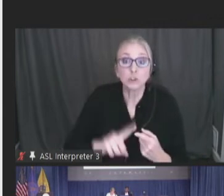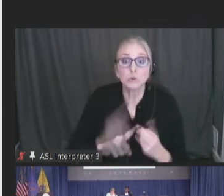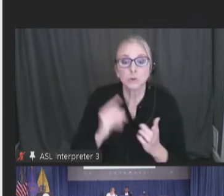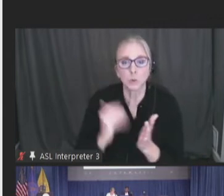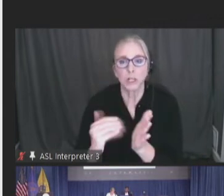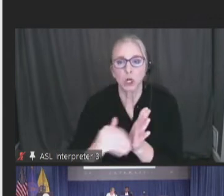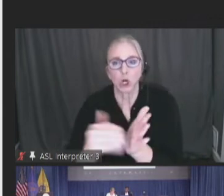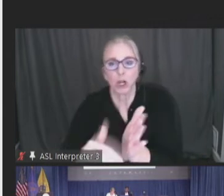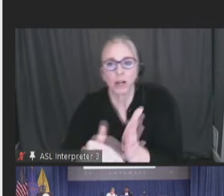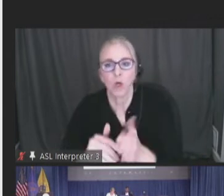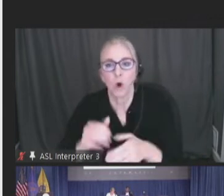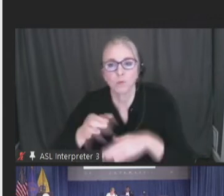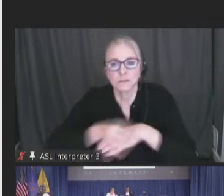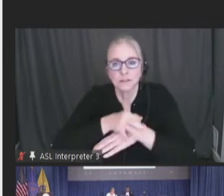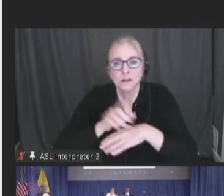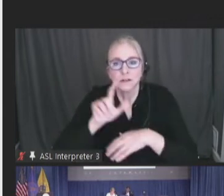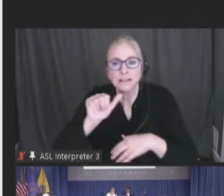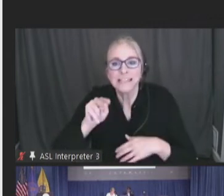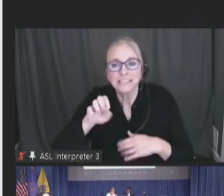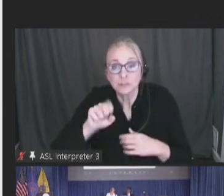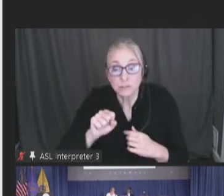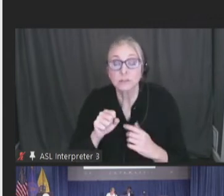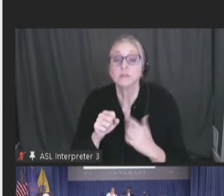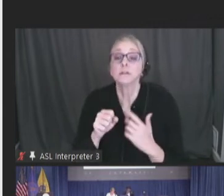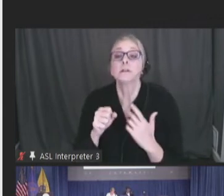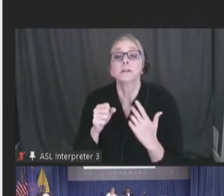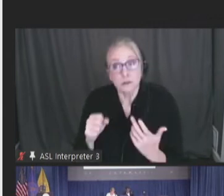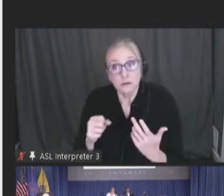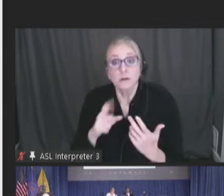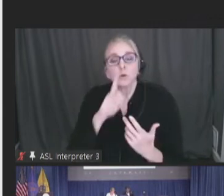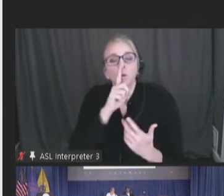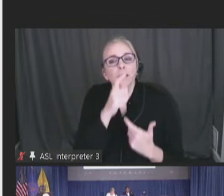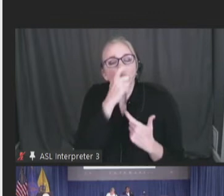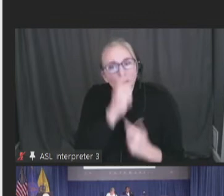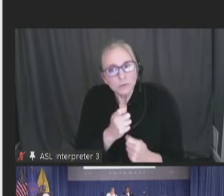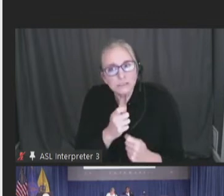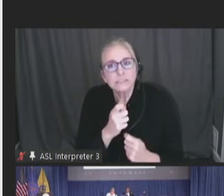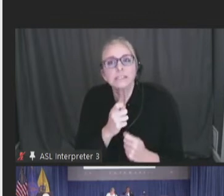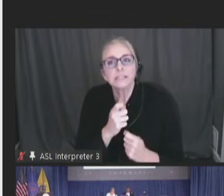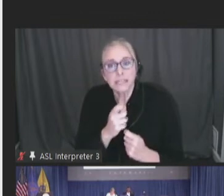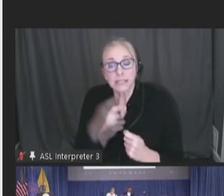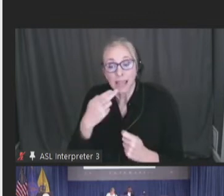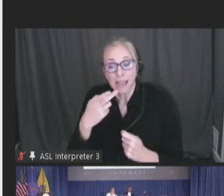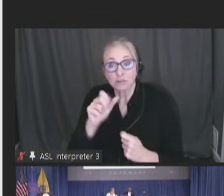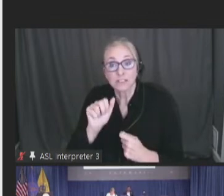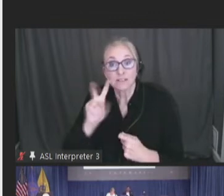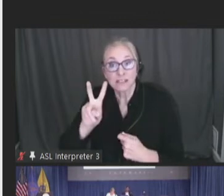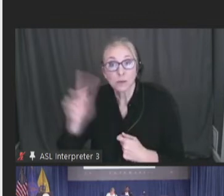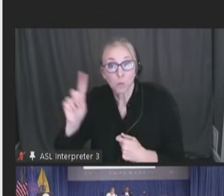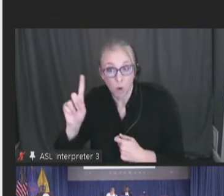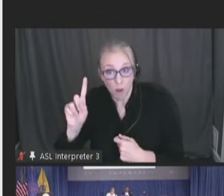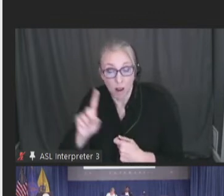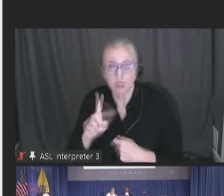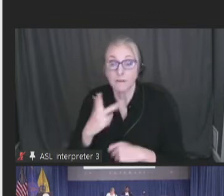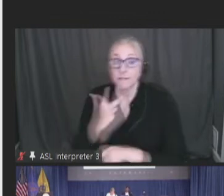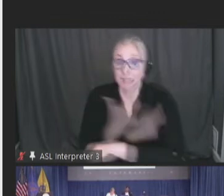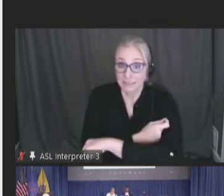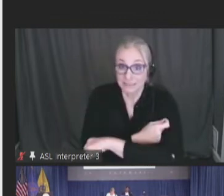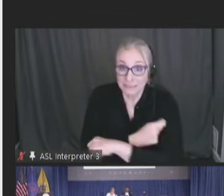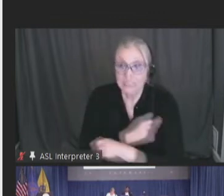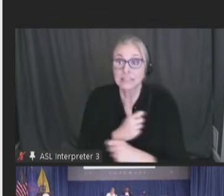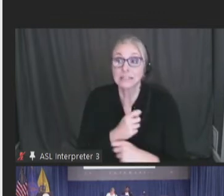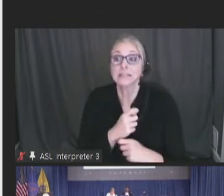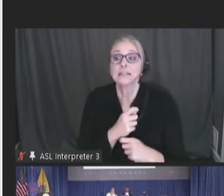lesions. Now, we're also very interested in HSV-1. Our vaccine in preclinical studies,